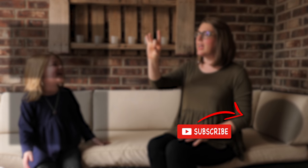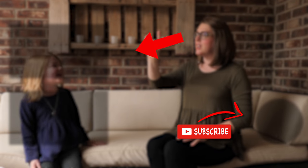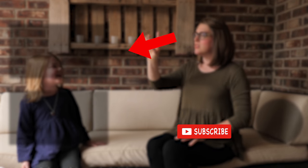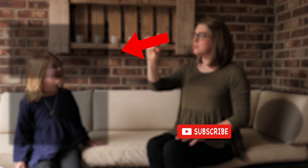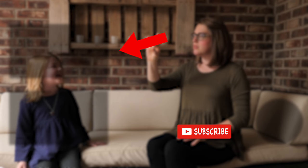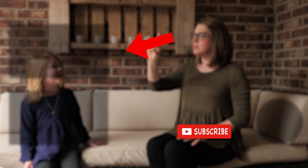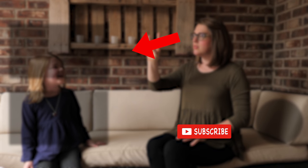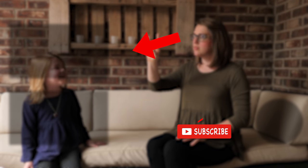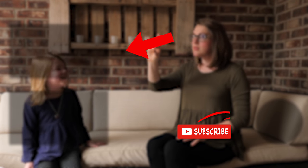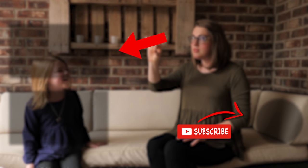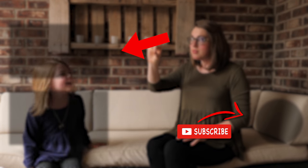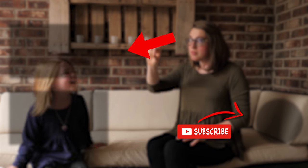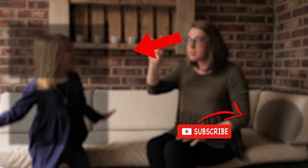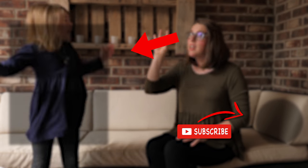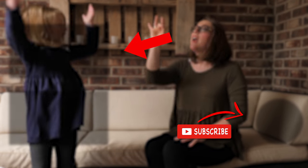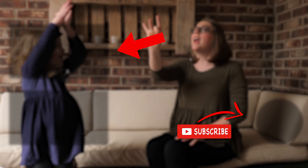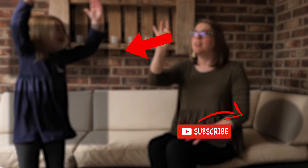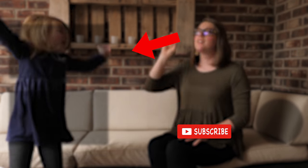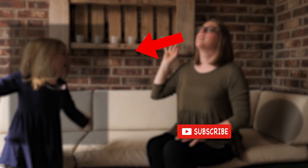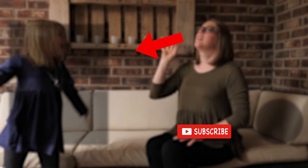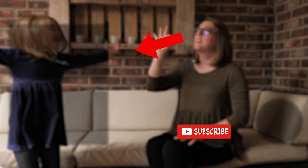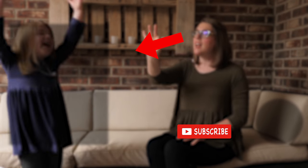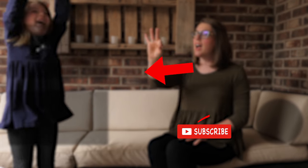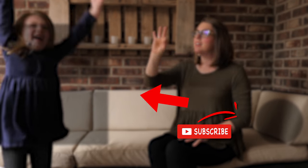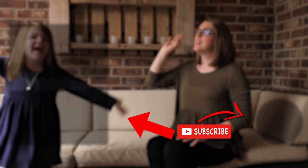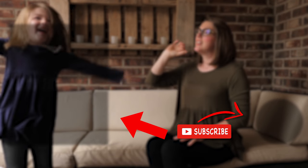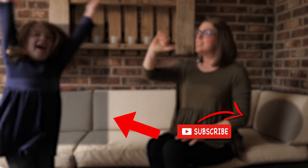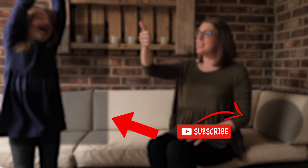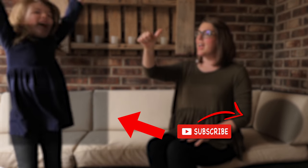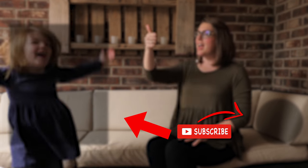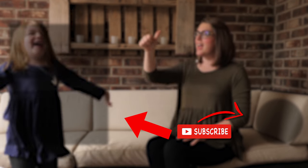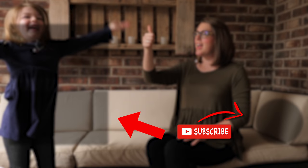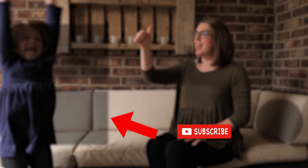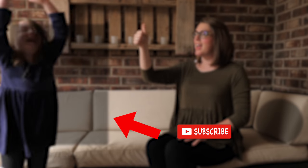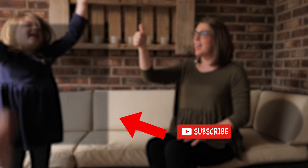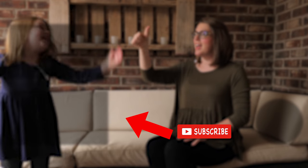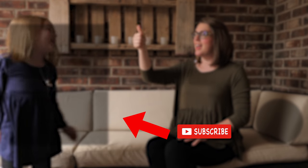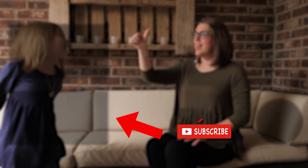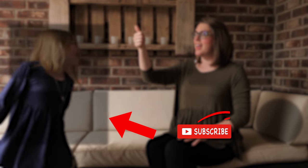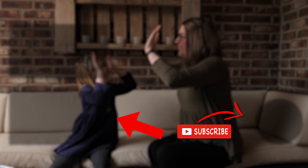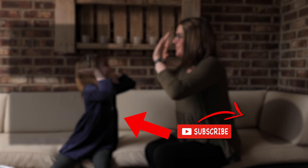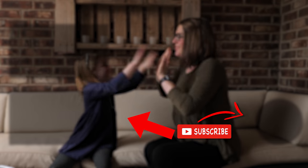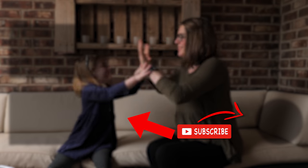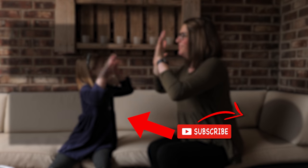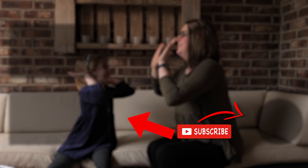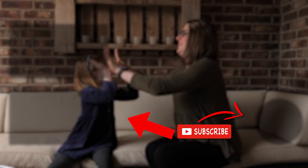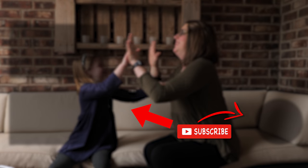Click here for more videos like this. Click here to watch our fun video about rainbows